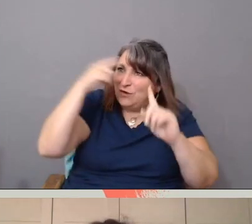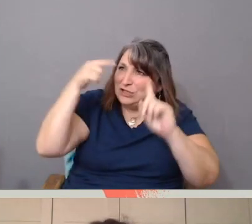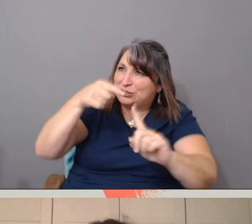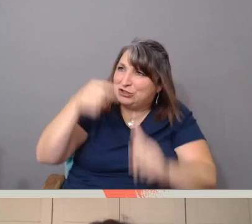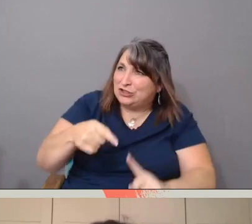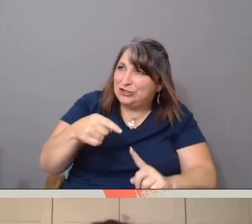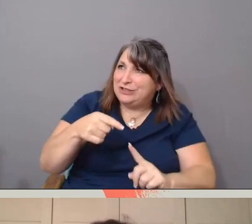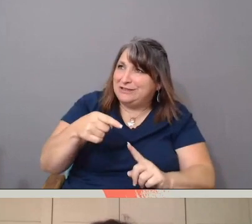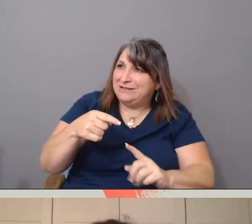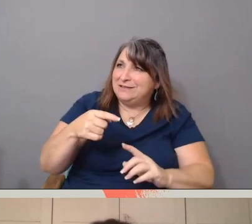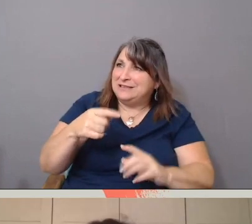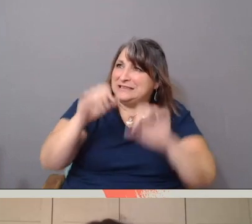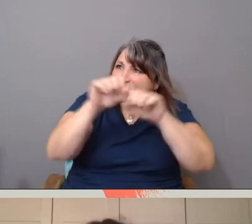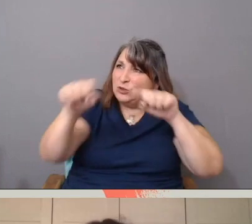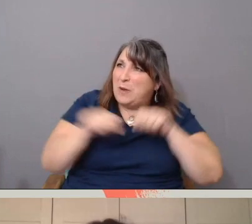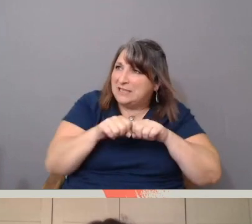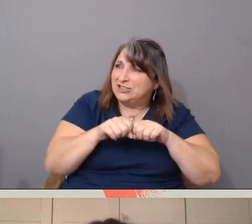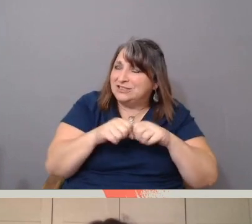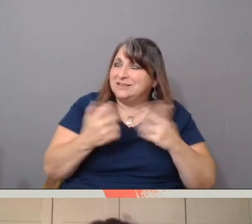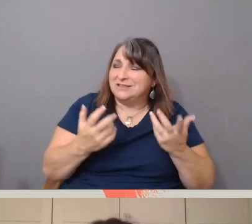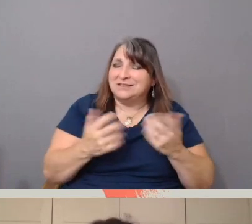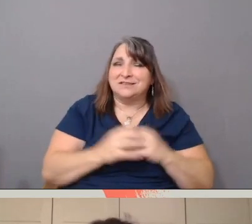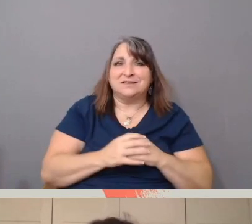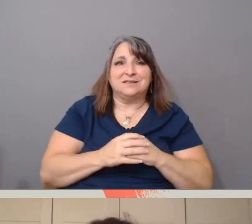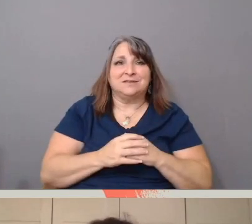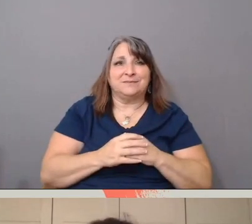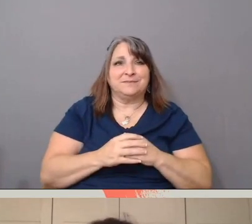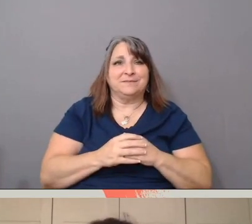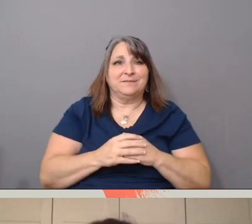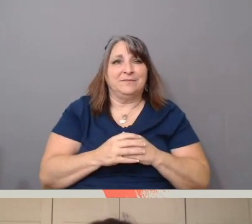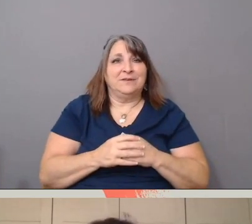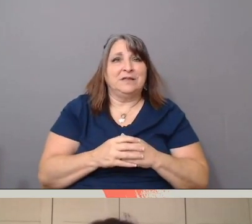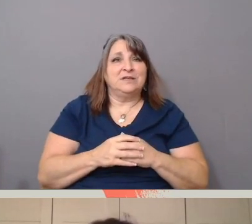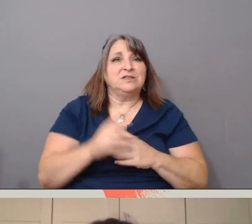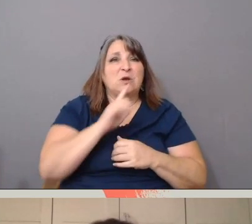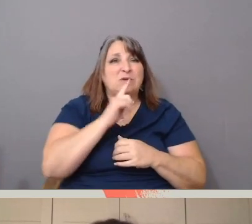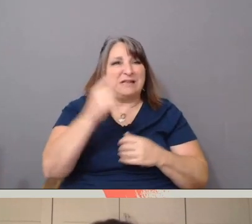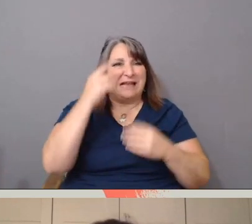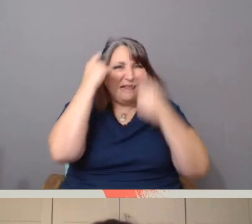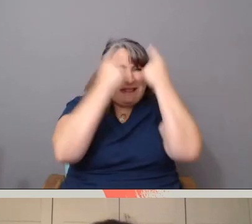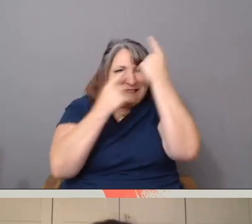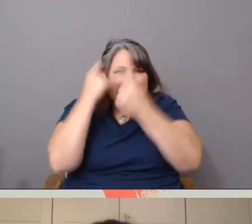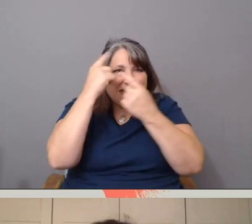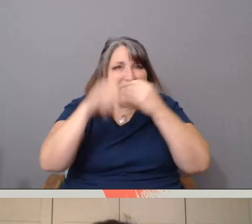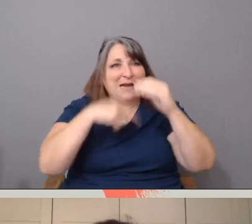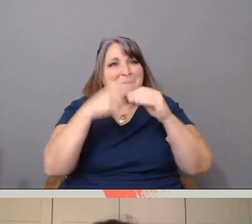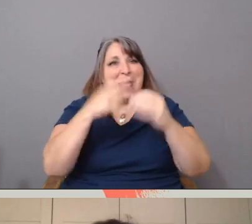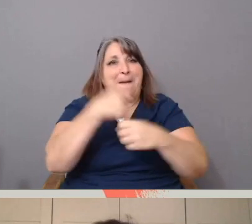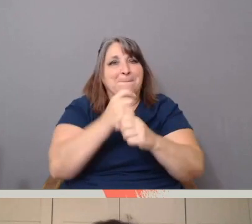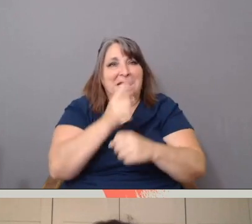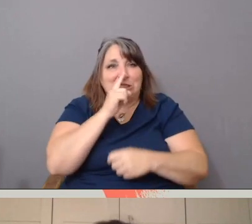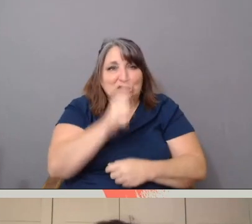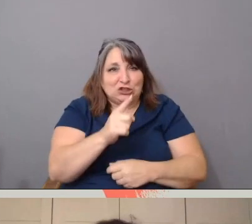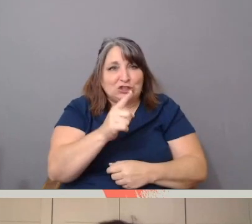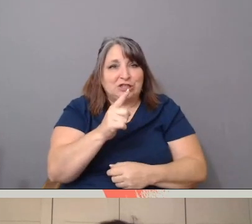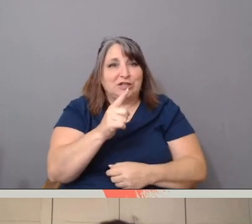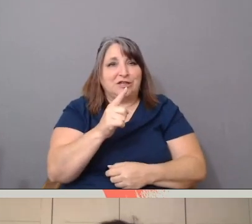So it's also just kind of like, I think, really thinking about making sure that you are, you know,